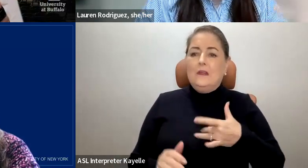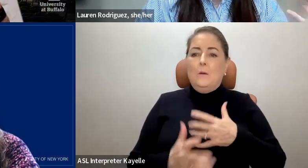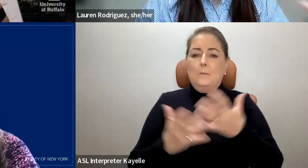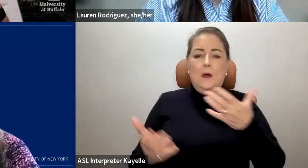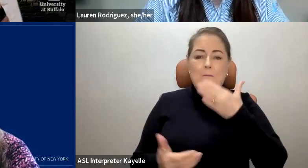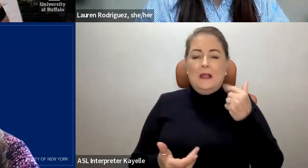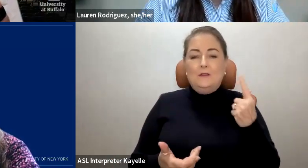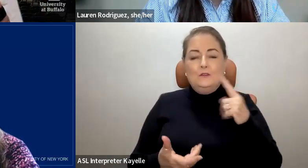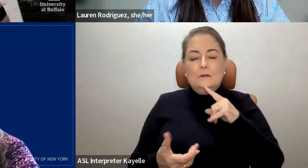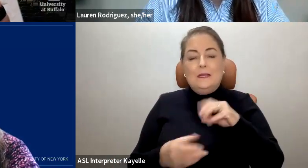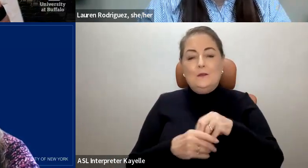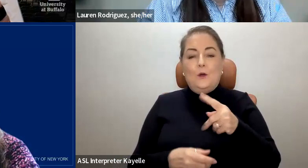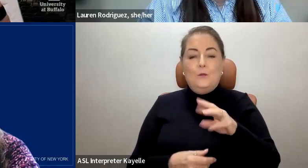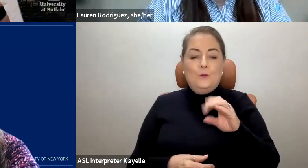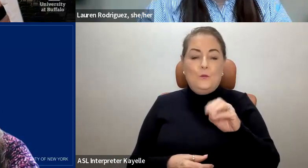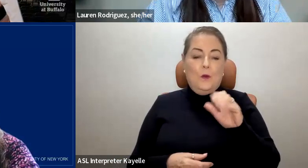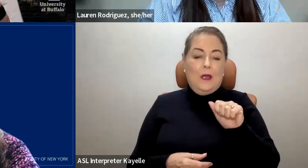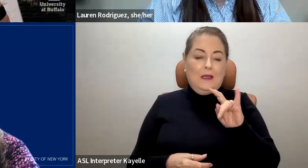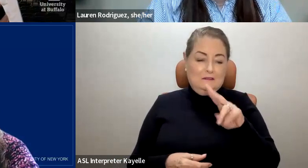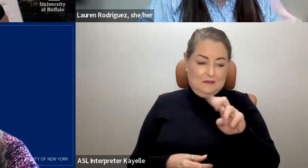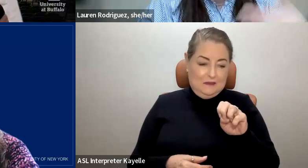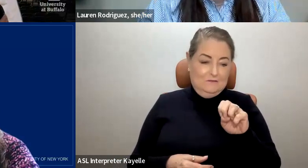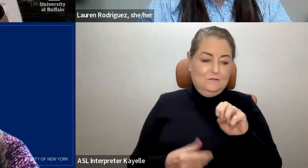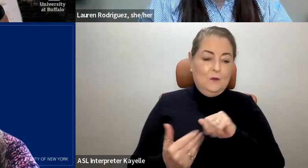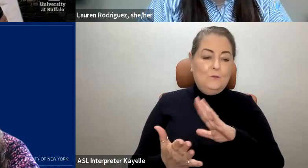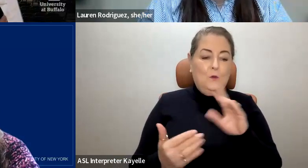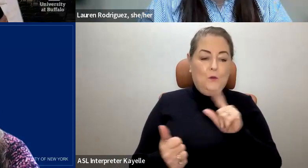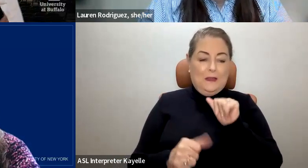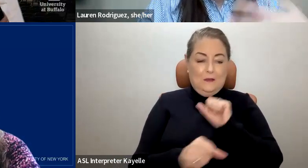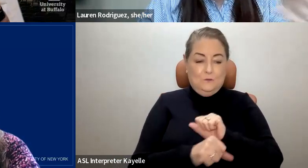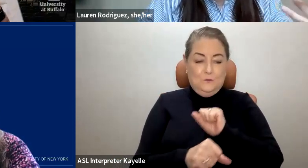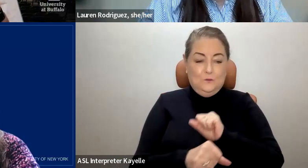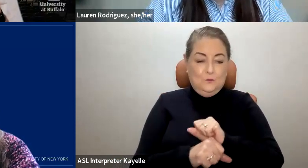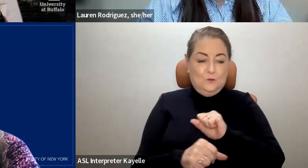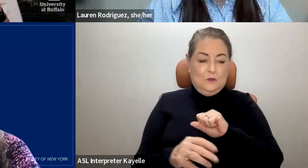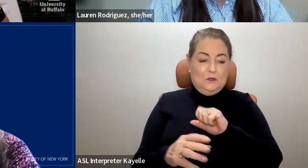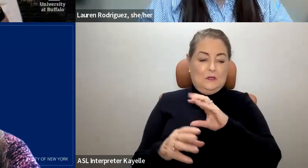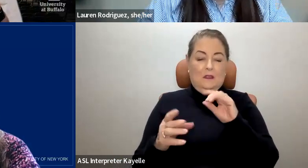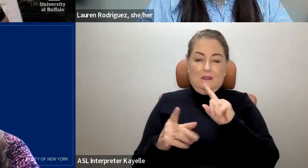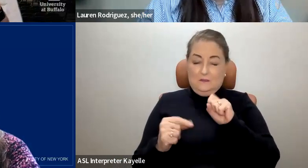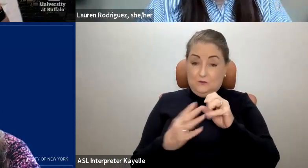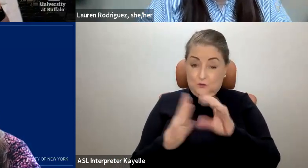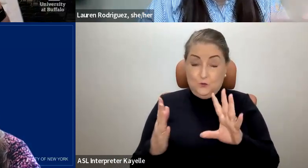this proactive approach where we could start working on faculty outreach, as soon as students register for classes. So if they